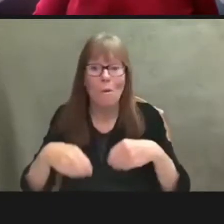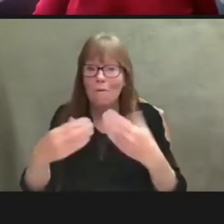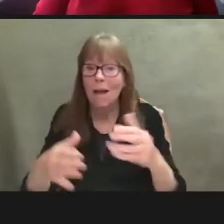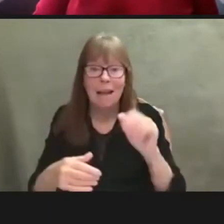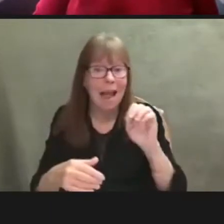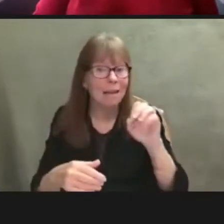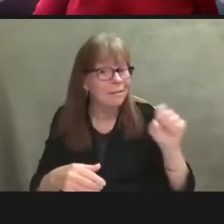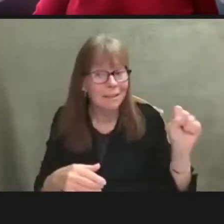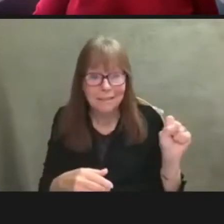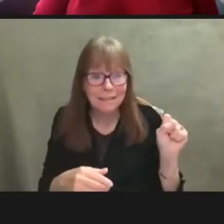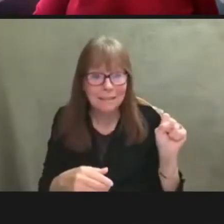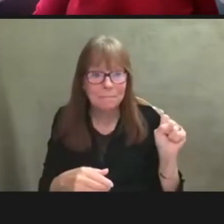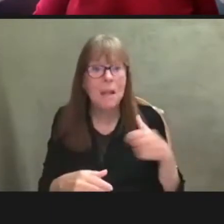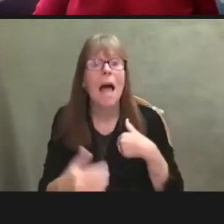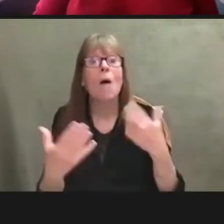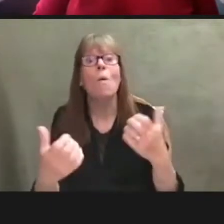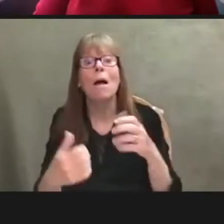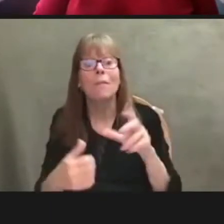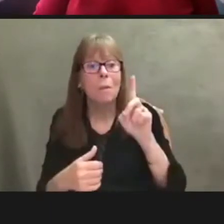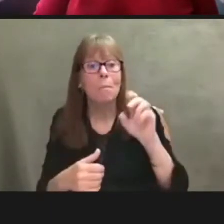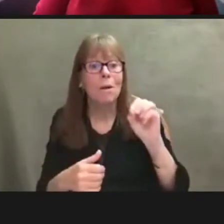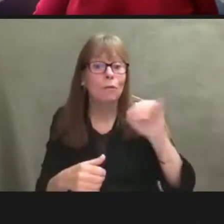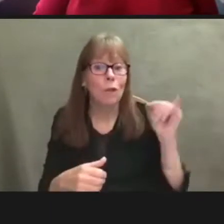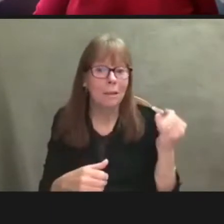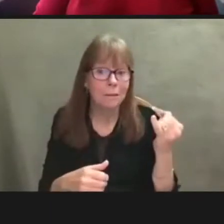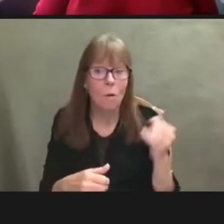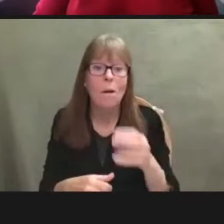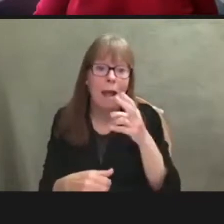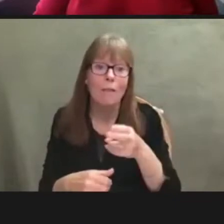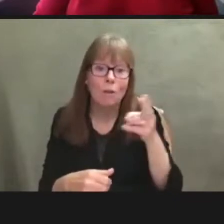And I would love for the Department of Justice, or the Health and Human Services of Office